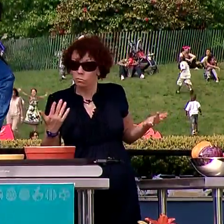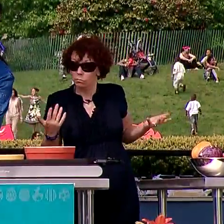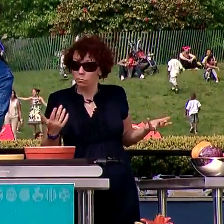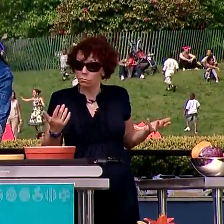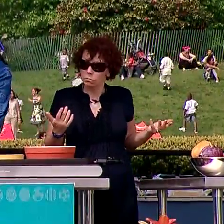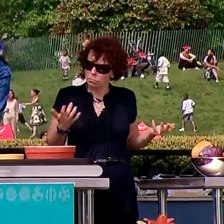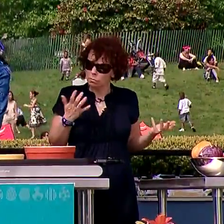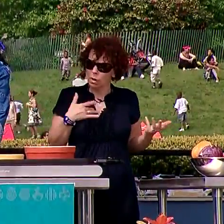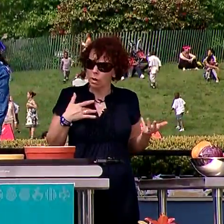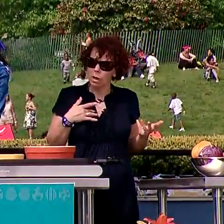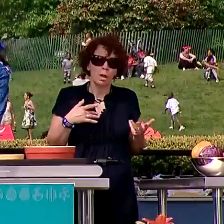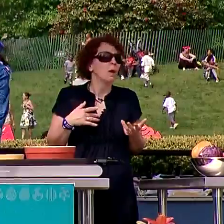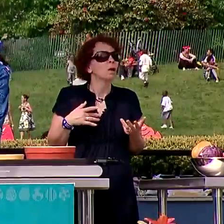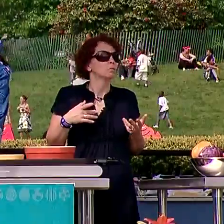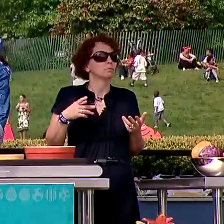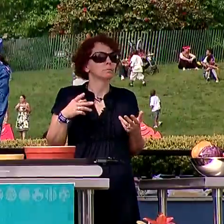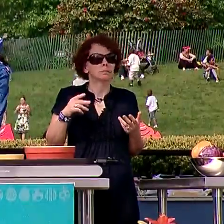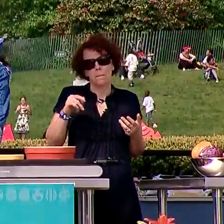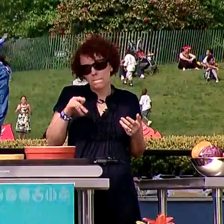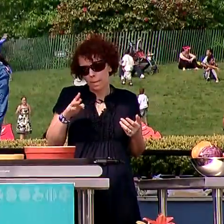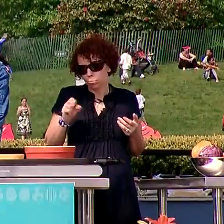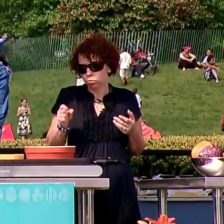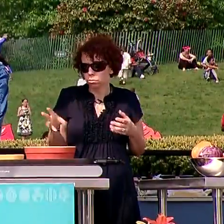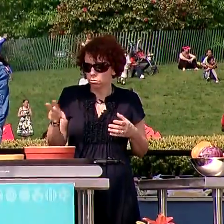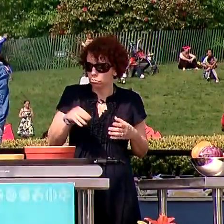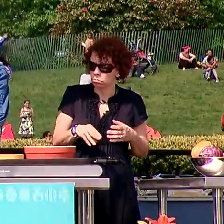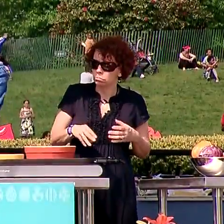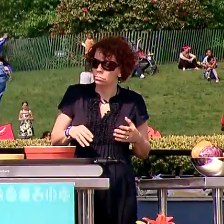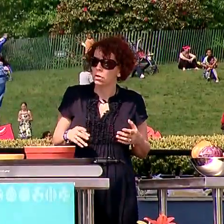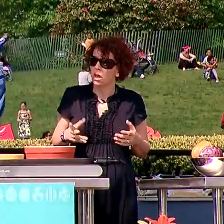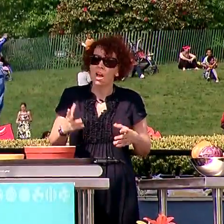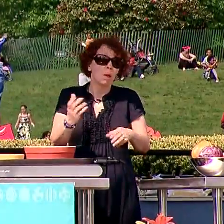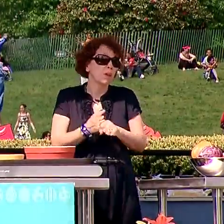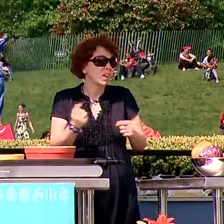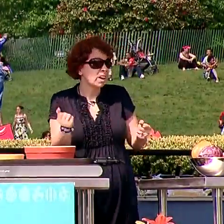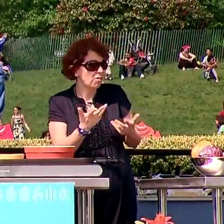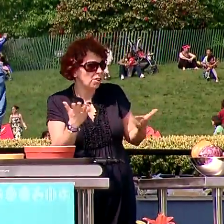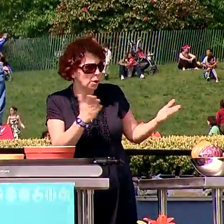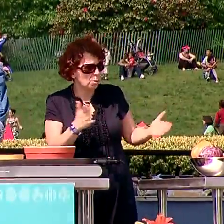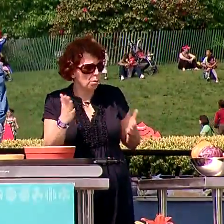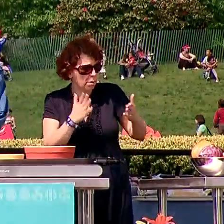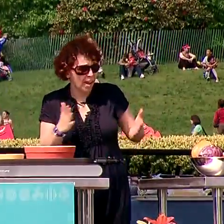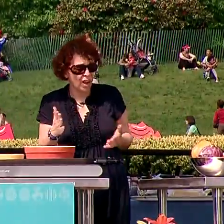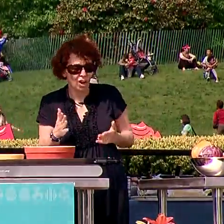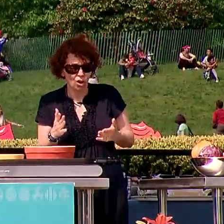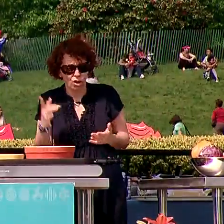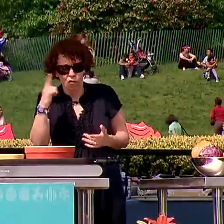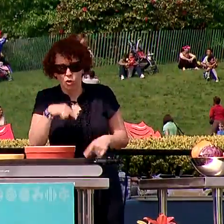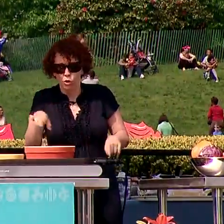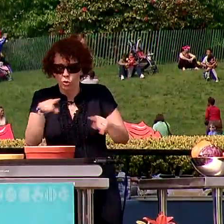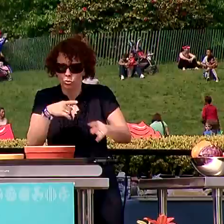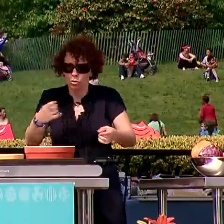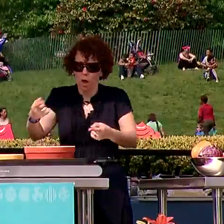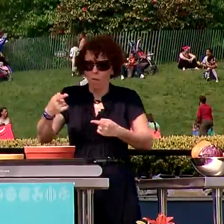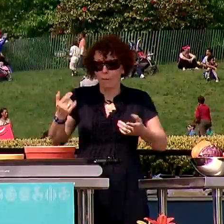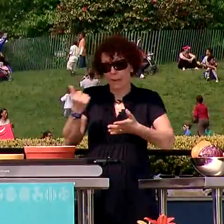So my peppers go into my bowl. I'm getting all of my ingredients together for you all to come up here.